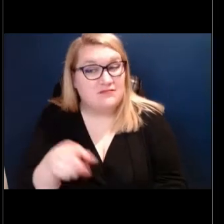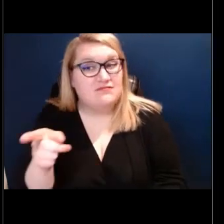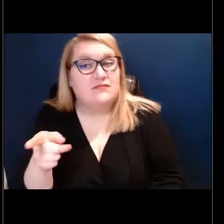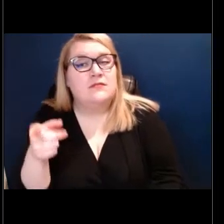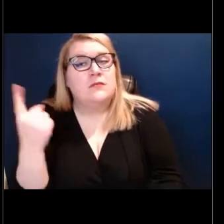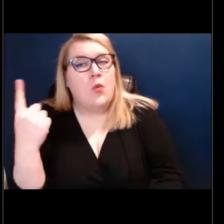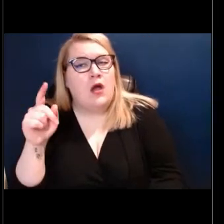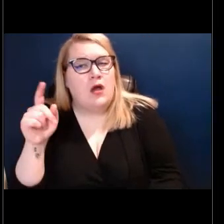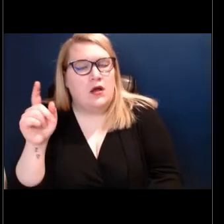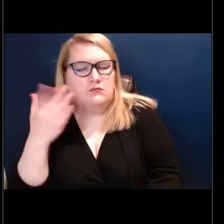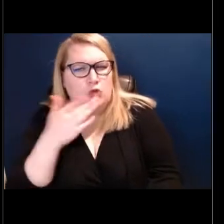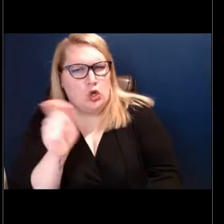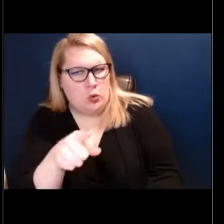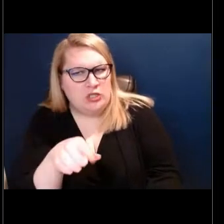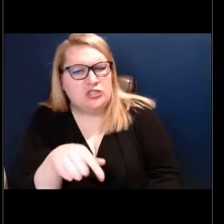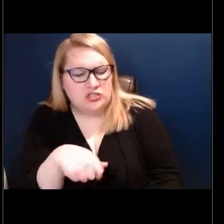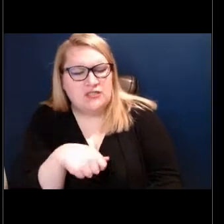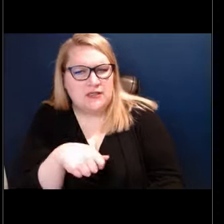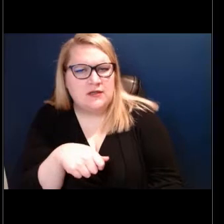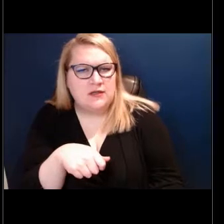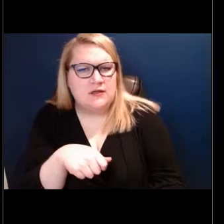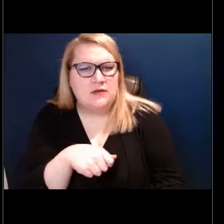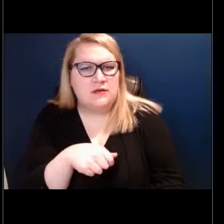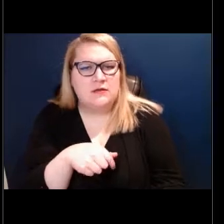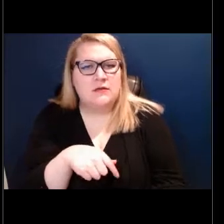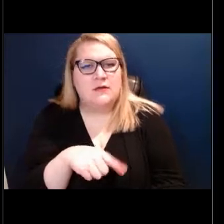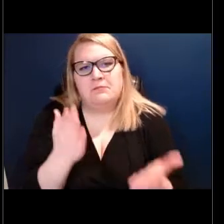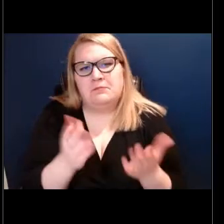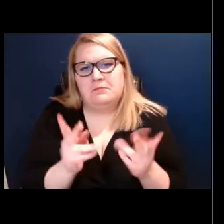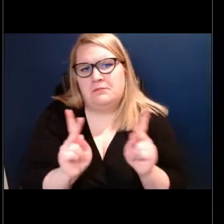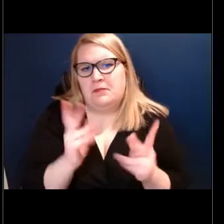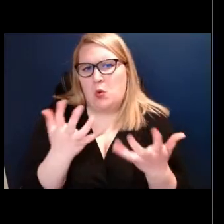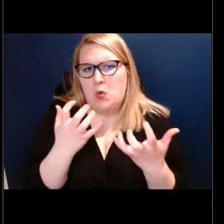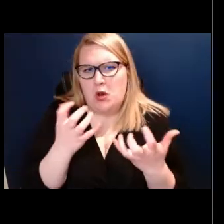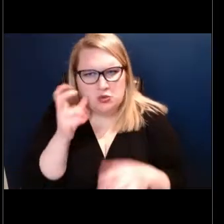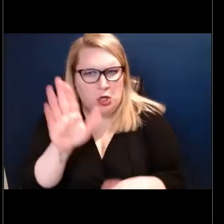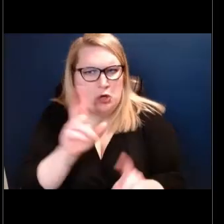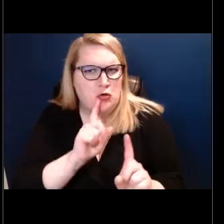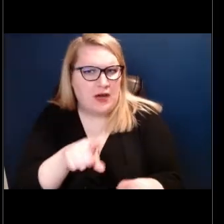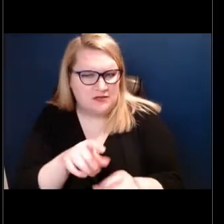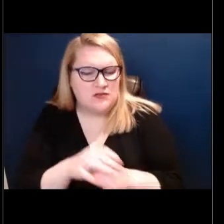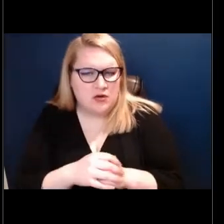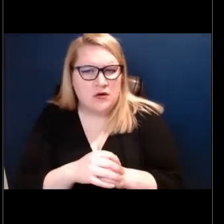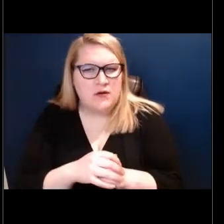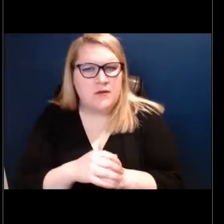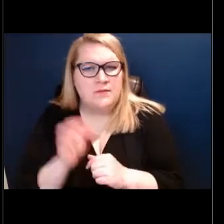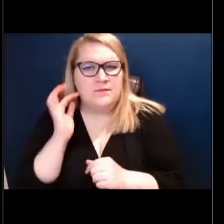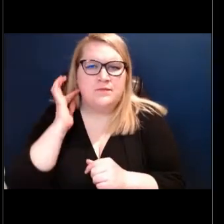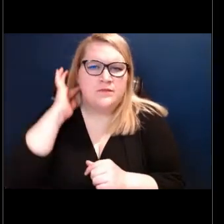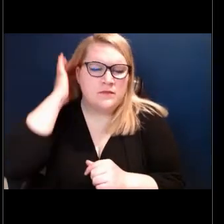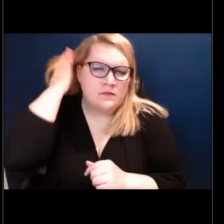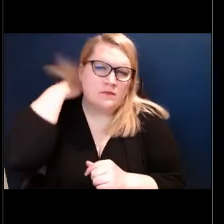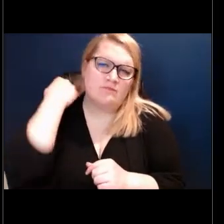that I think folks might be interested in hearing your answer to here. I need to scroll back up as it came in